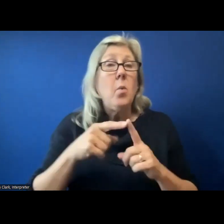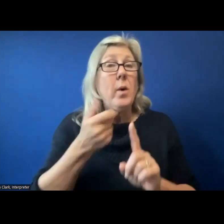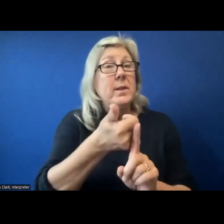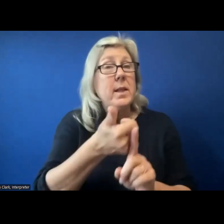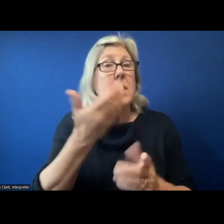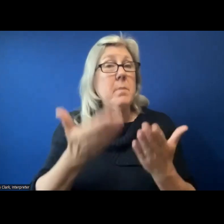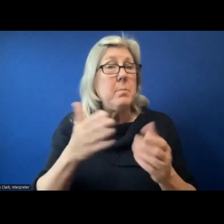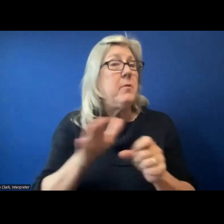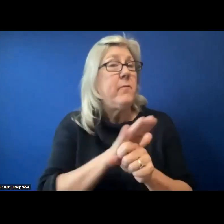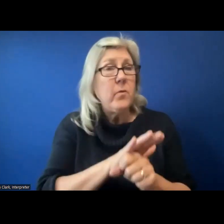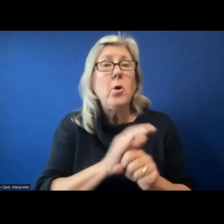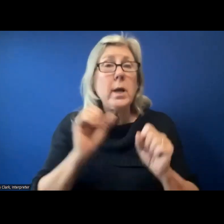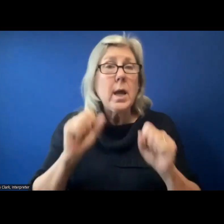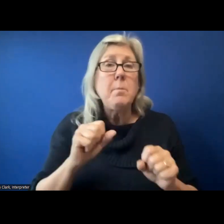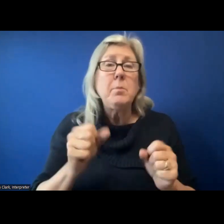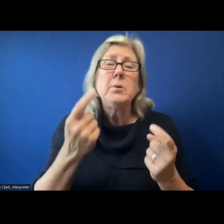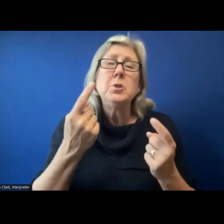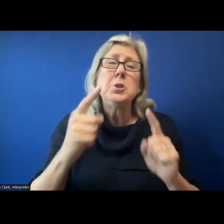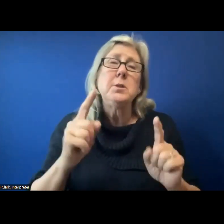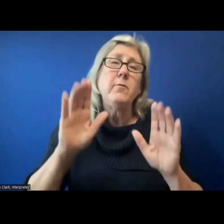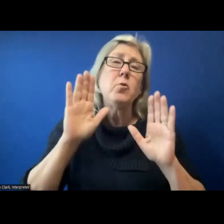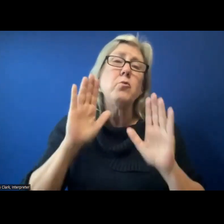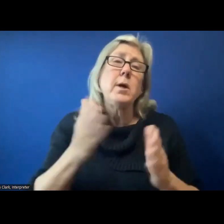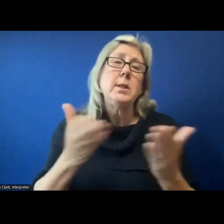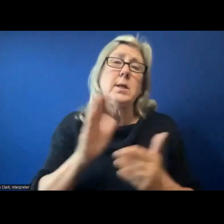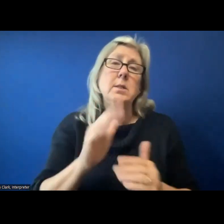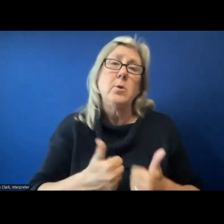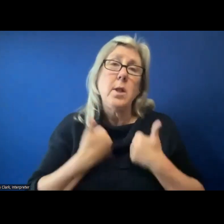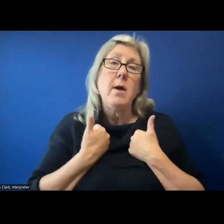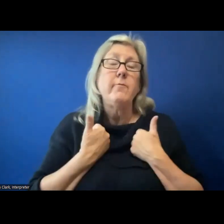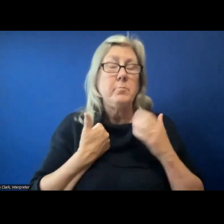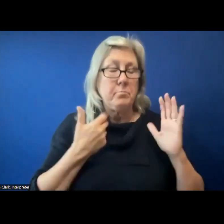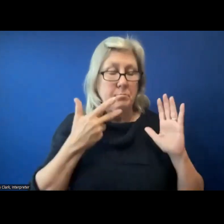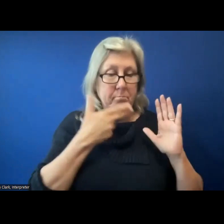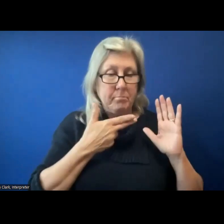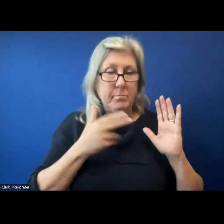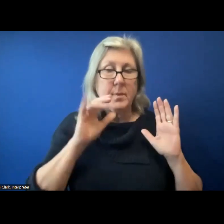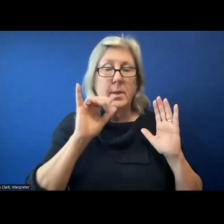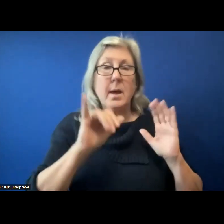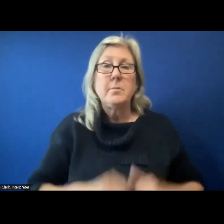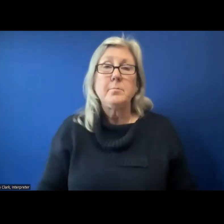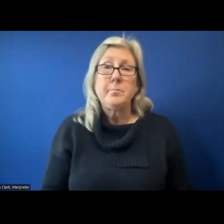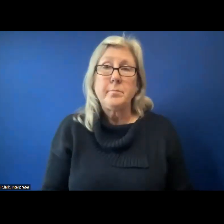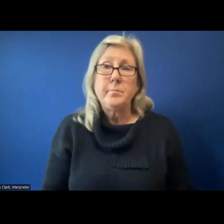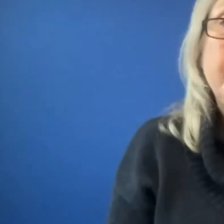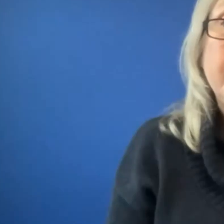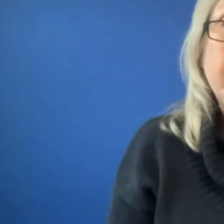of achieving great things in life. So I'll leave it there.